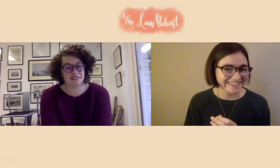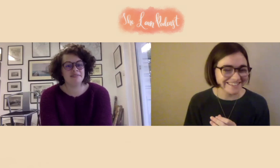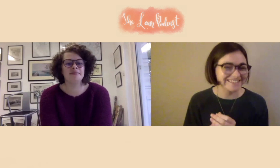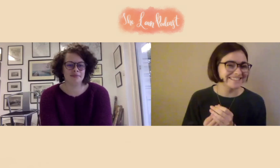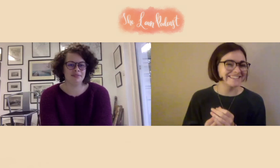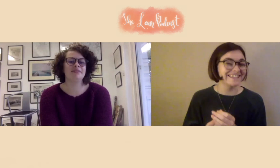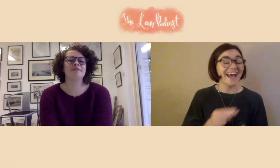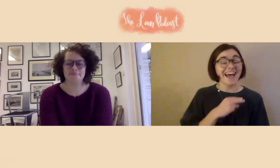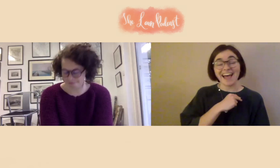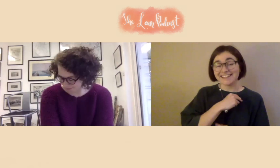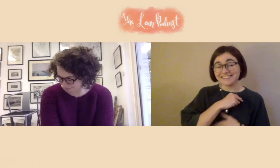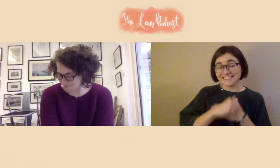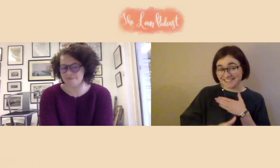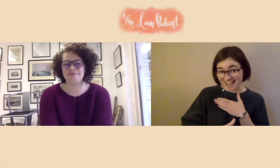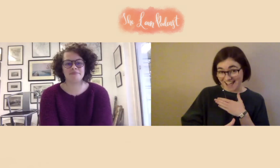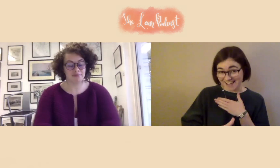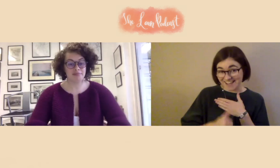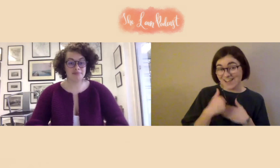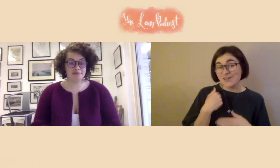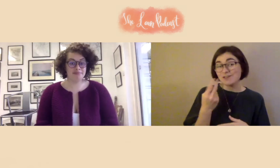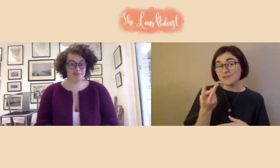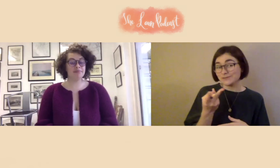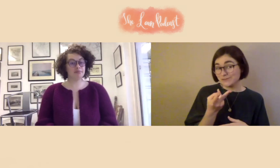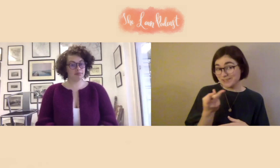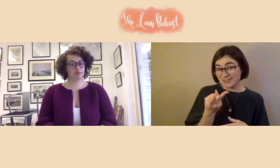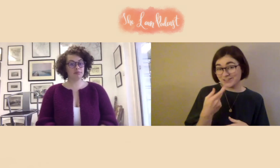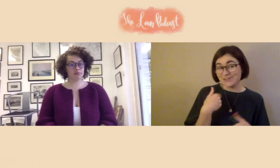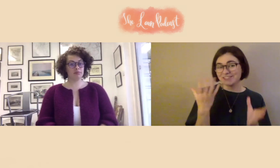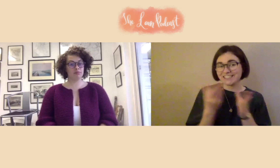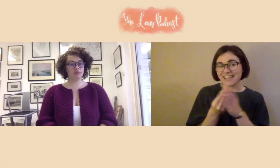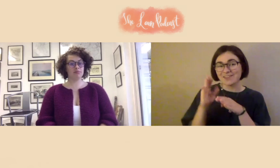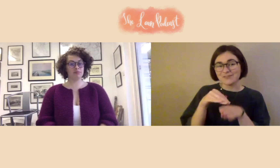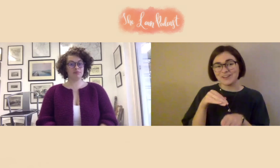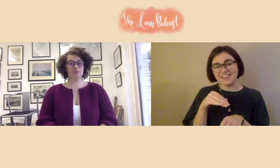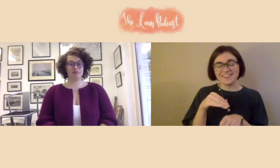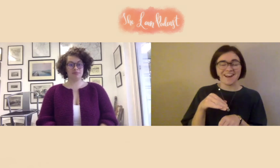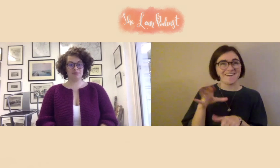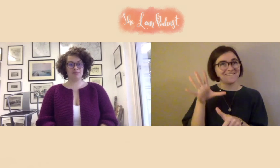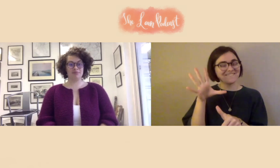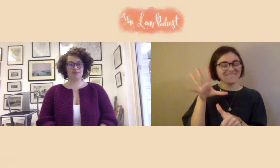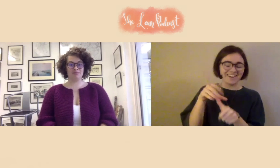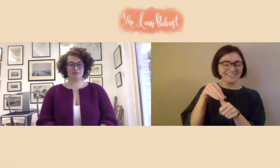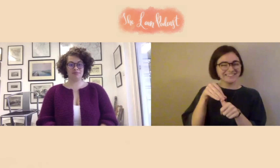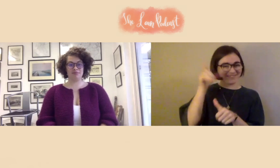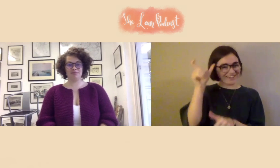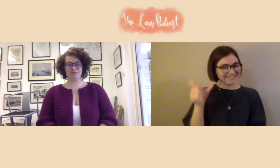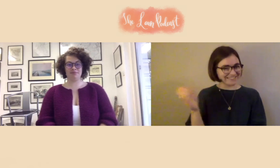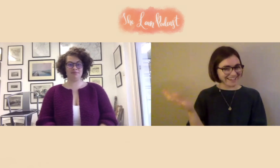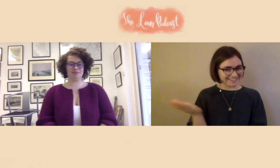And today, the two of us will be together, if you like, with our very special guest,